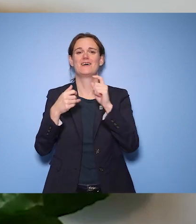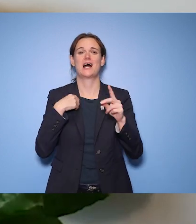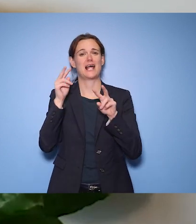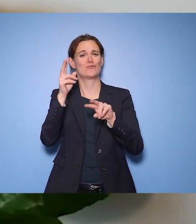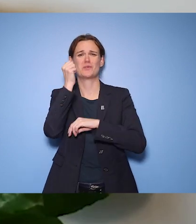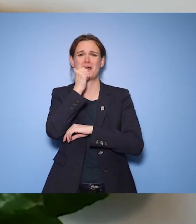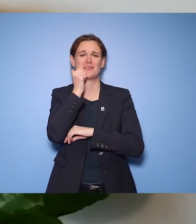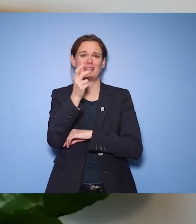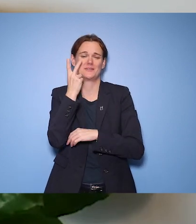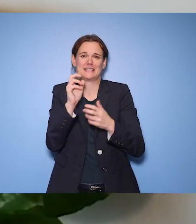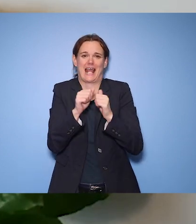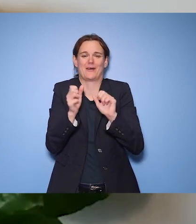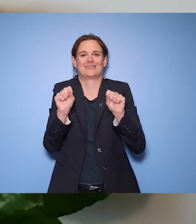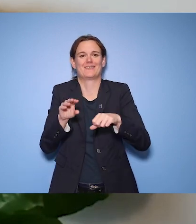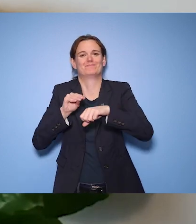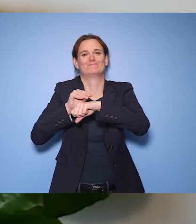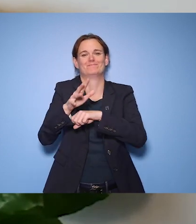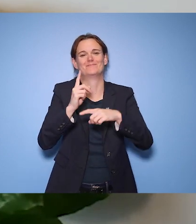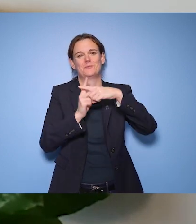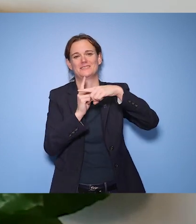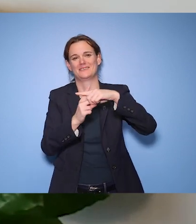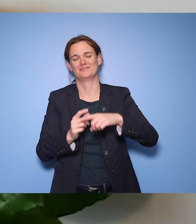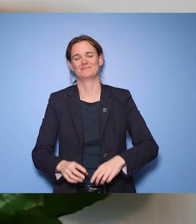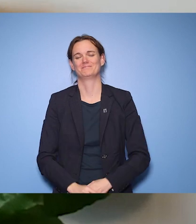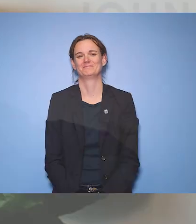seeing what my work can help to do each day.